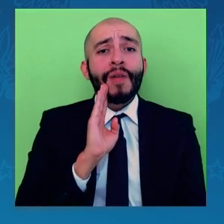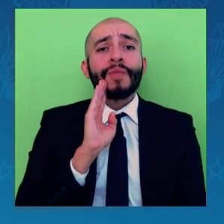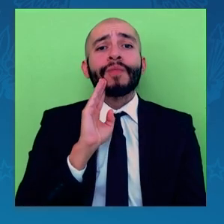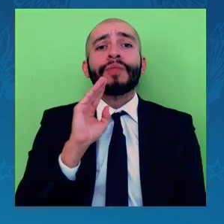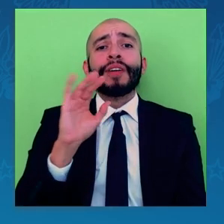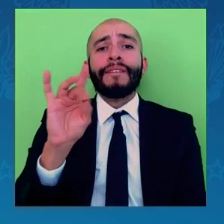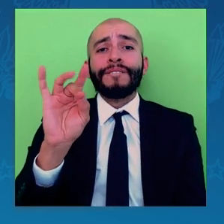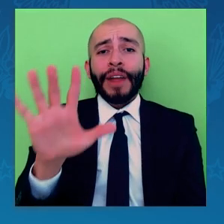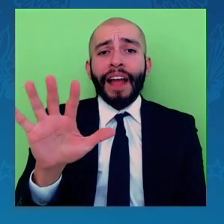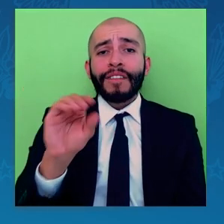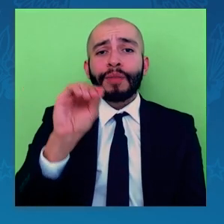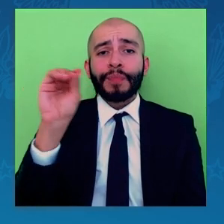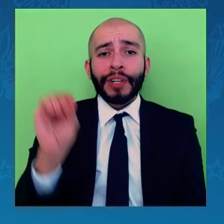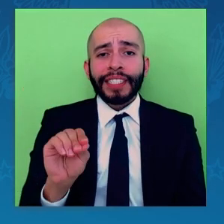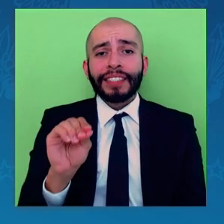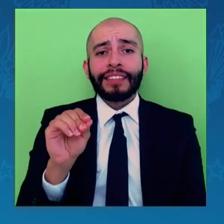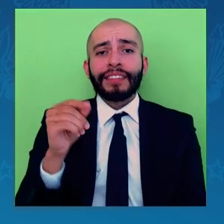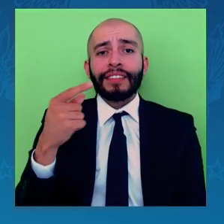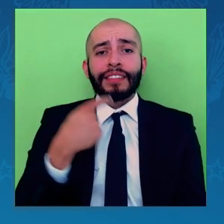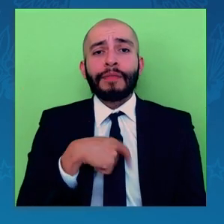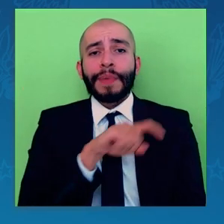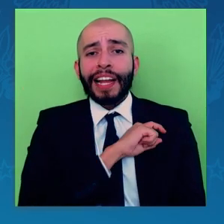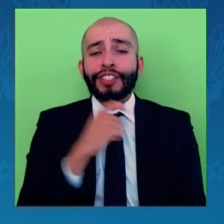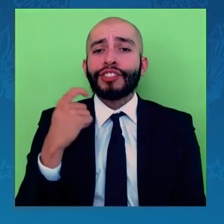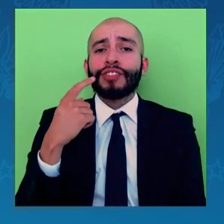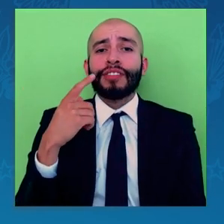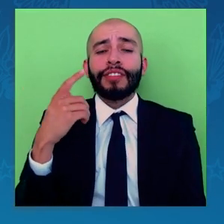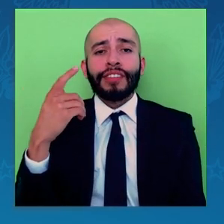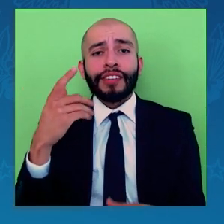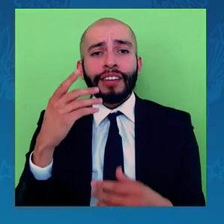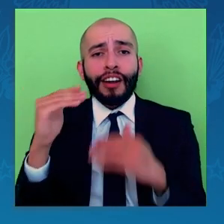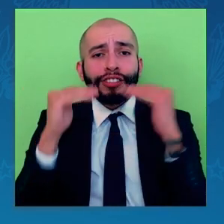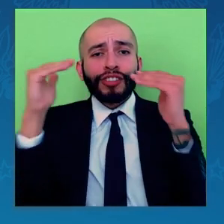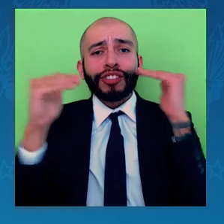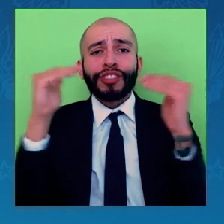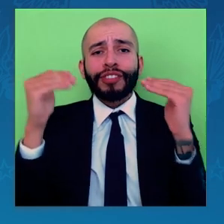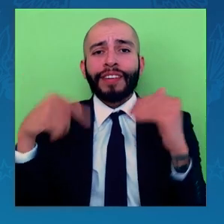These data tell the story of what is possible when you begin with equity in mind,